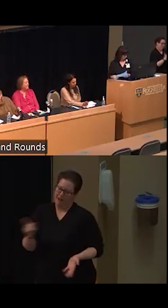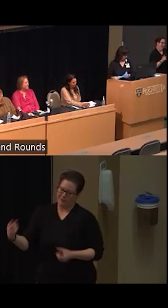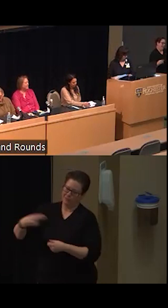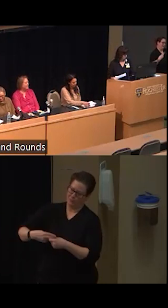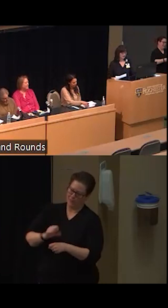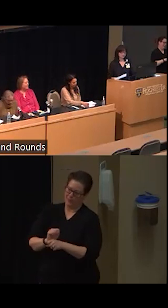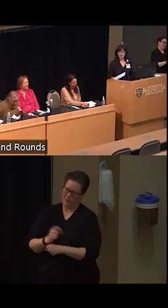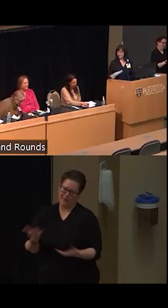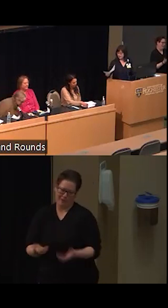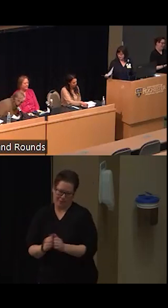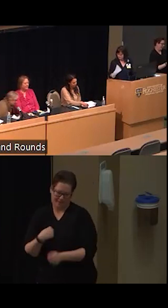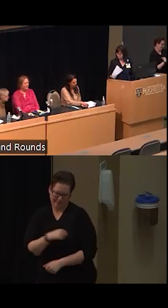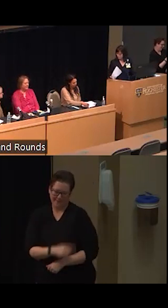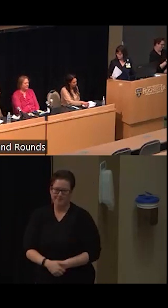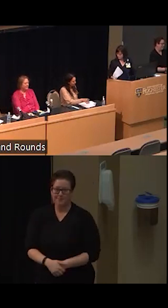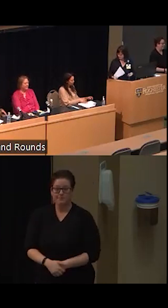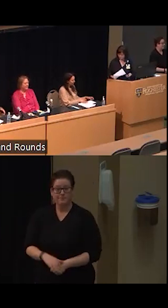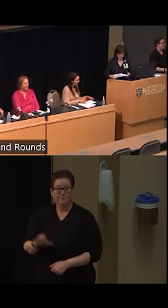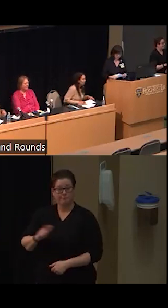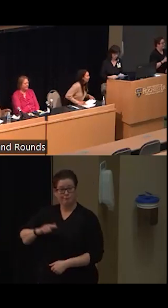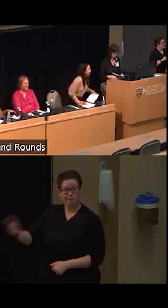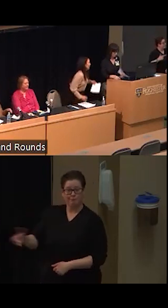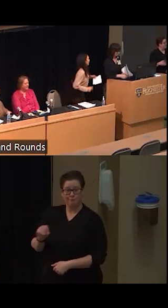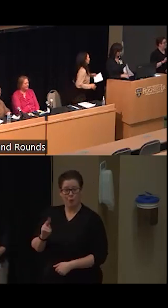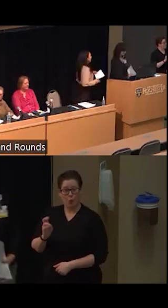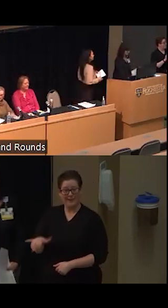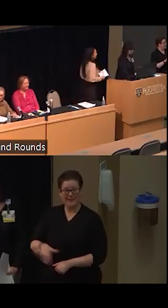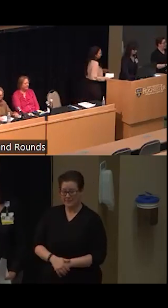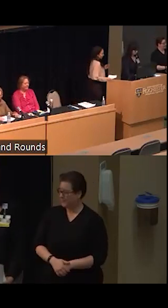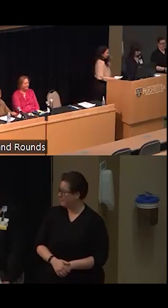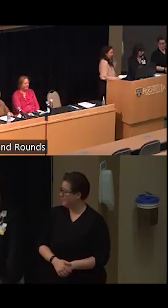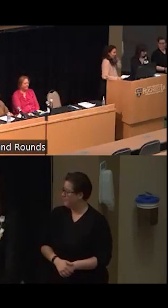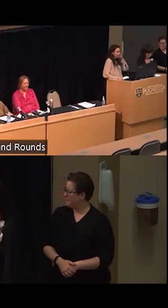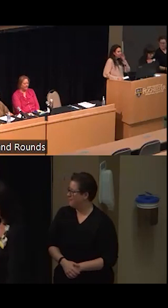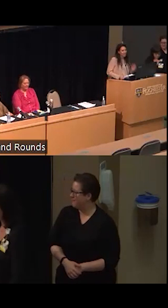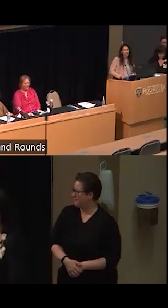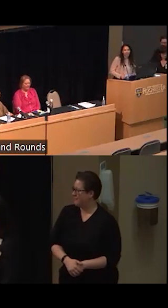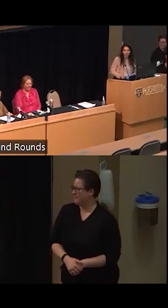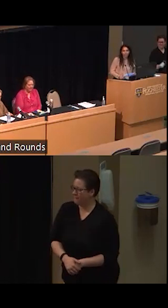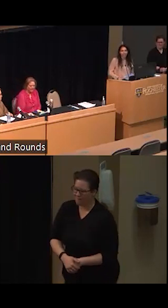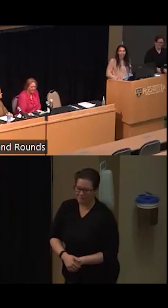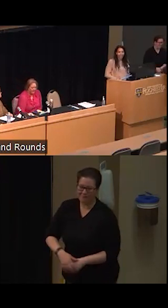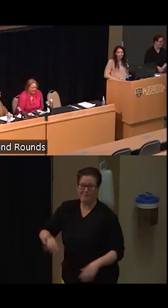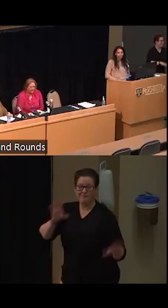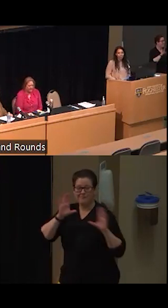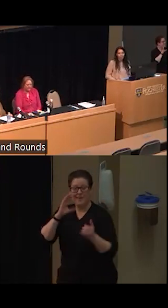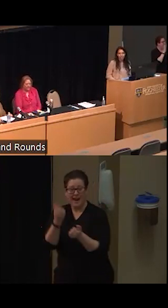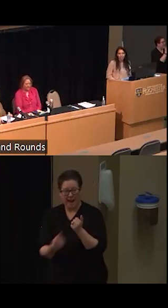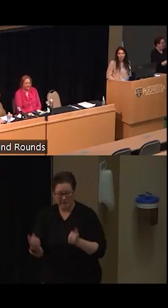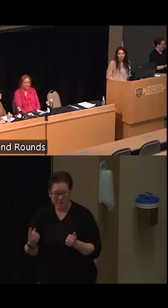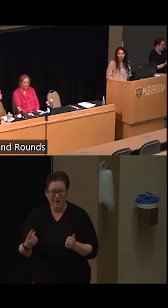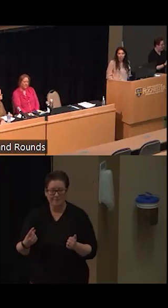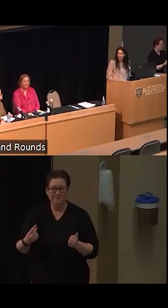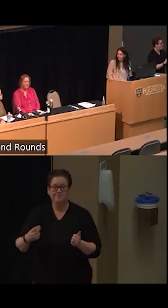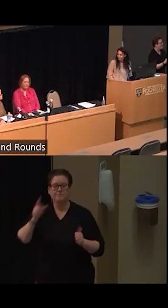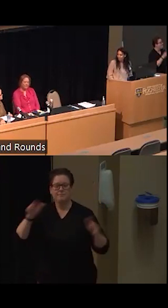her working with us and Courtney I'll hand it over to you hi everyone I am going to introduce Heather